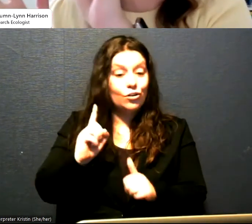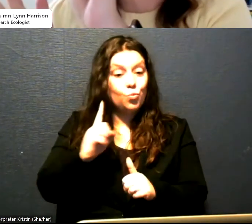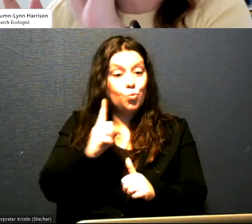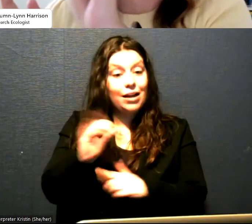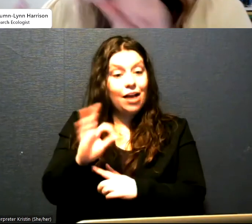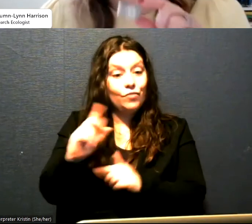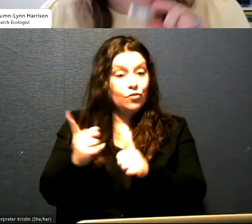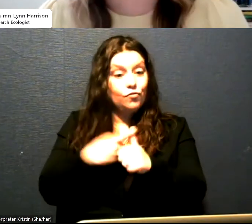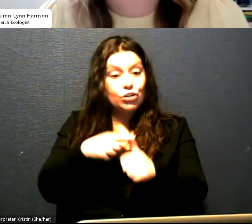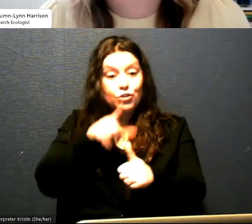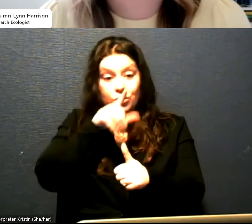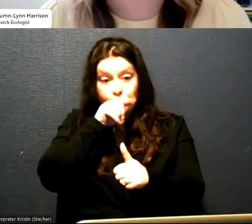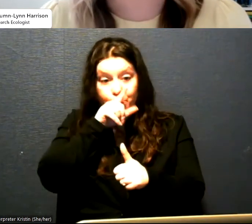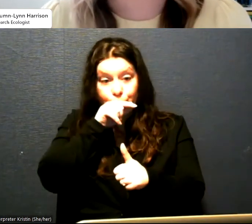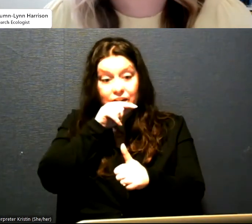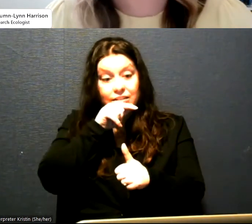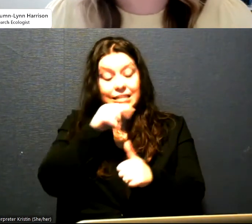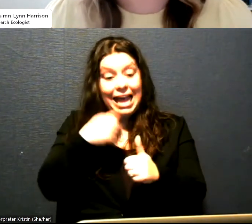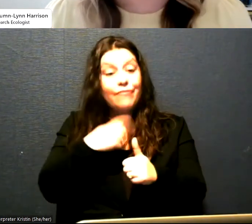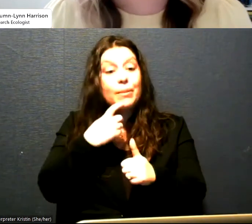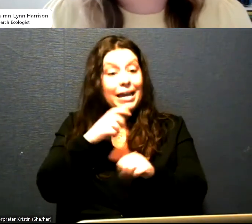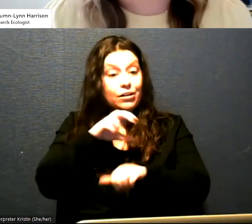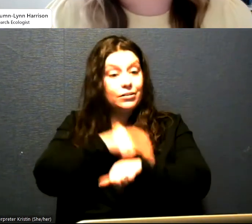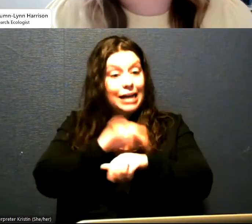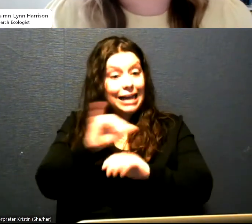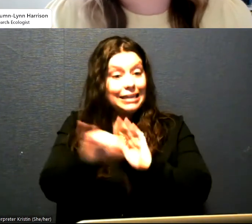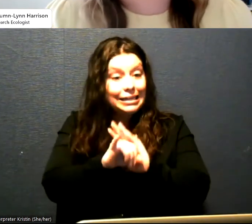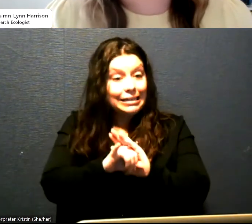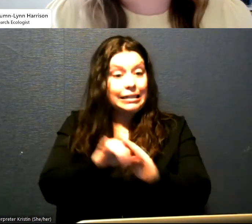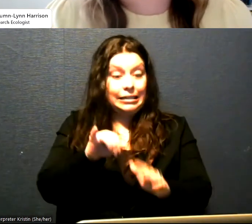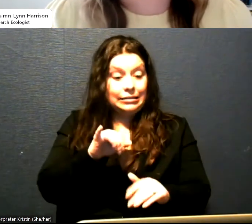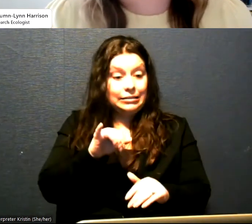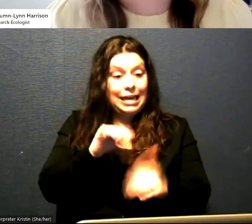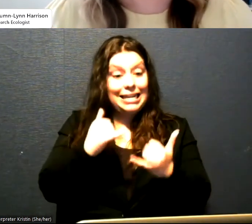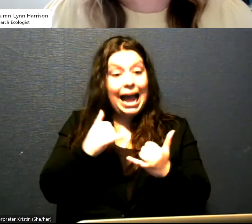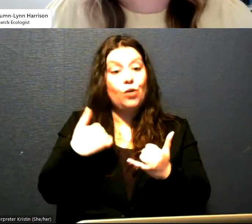scientist a hundred years ago and now we're tracking them with these devices so they're,